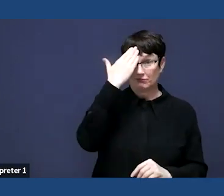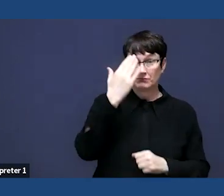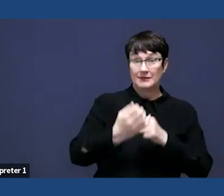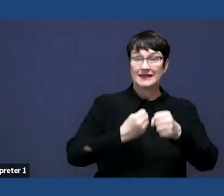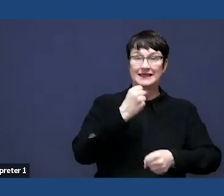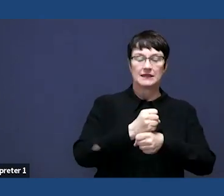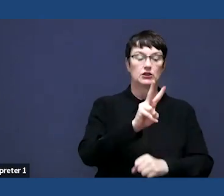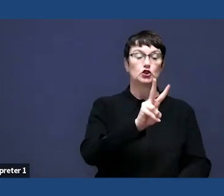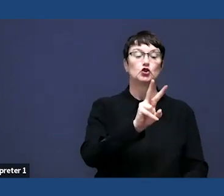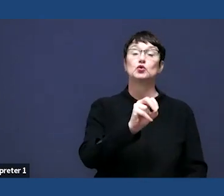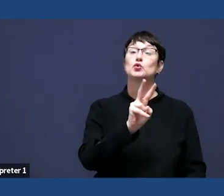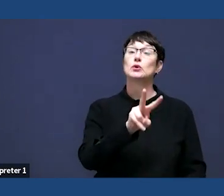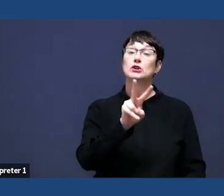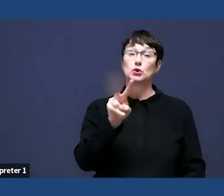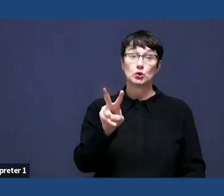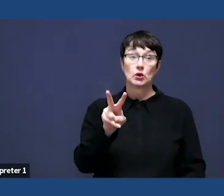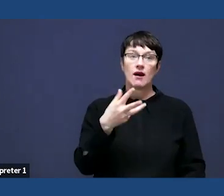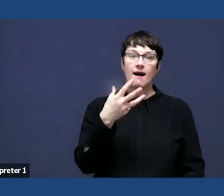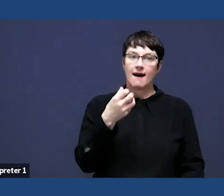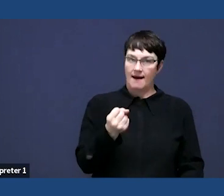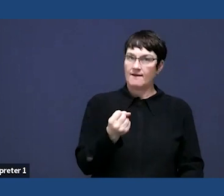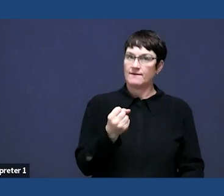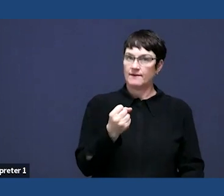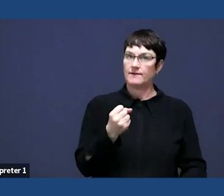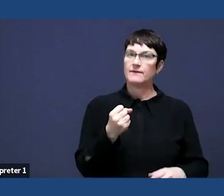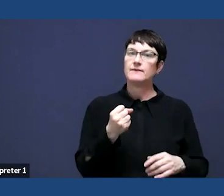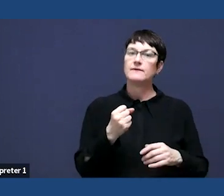countries as live in more developed regions.